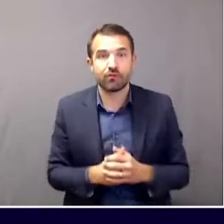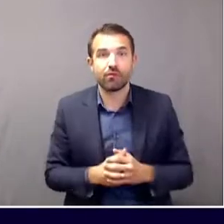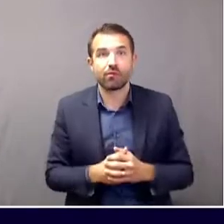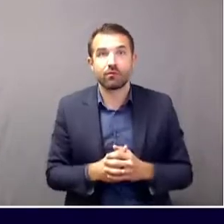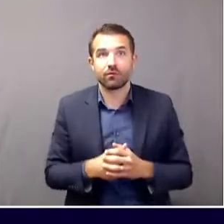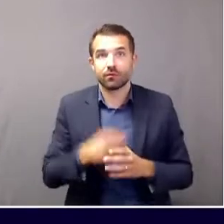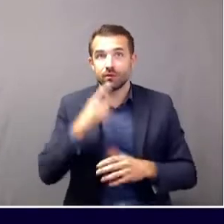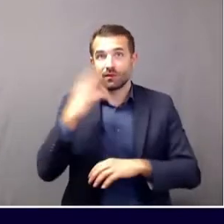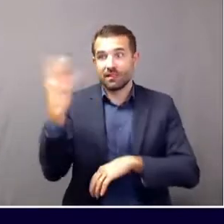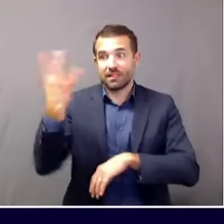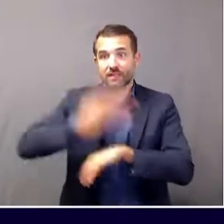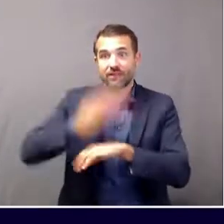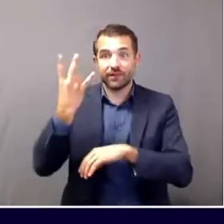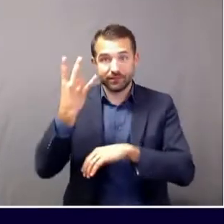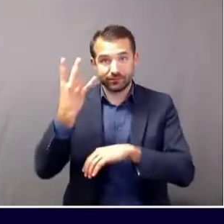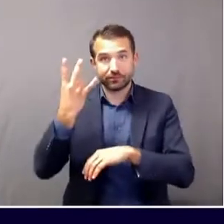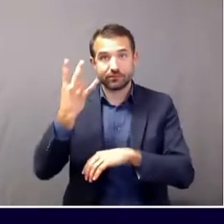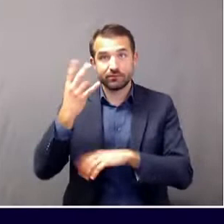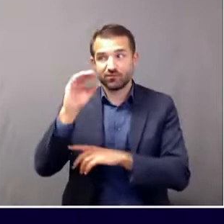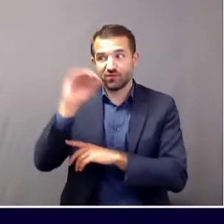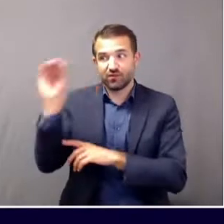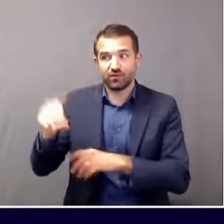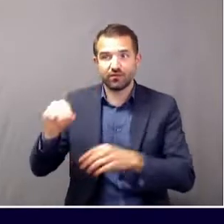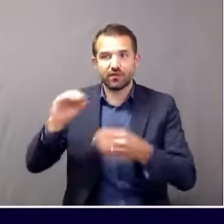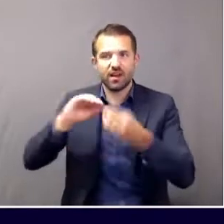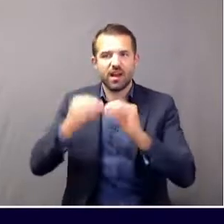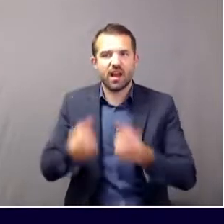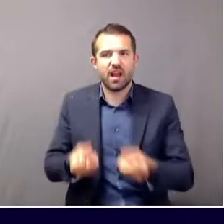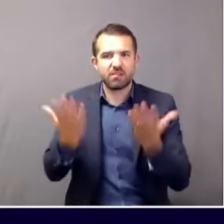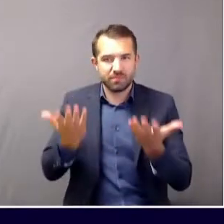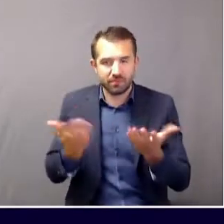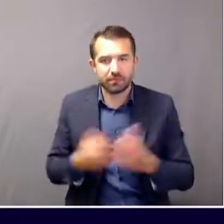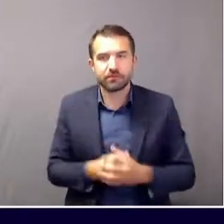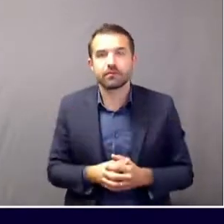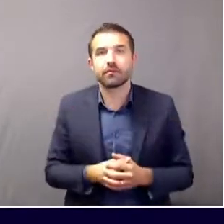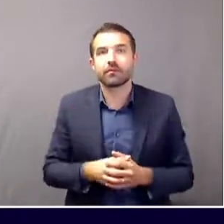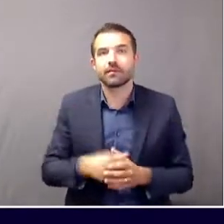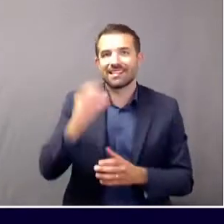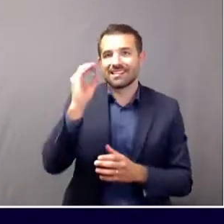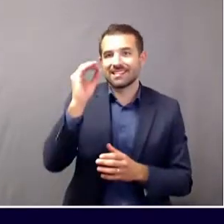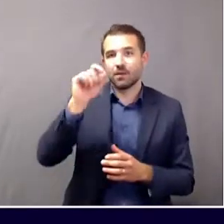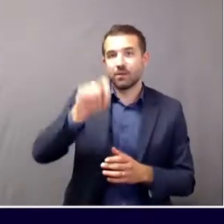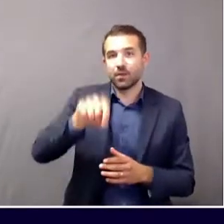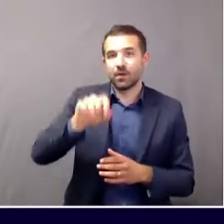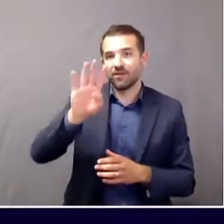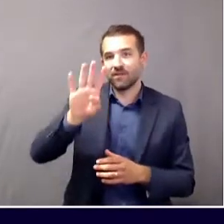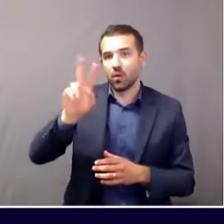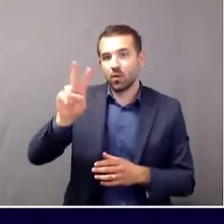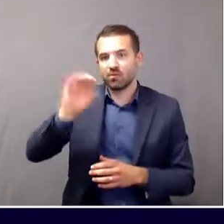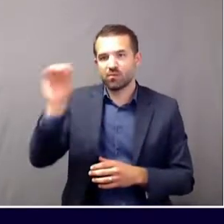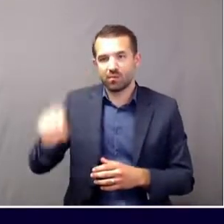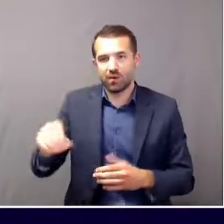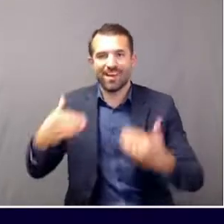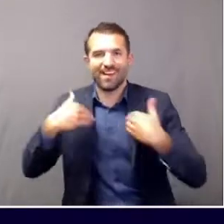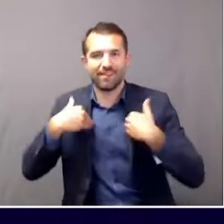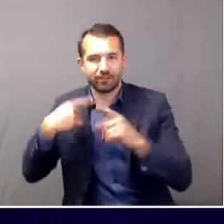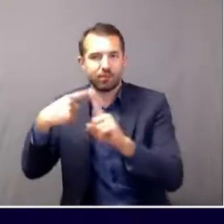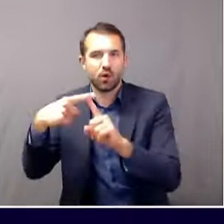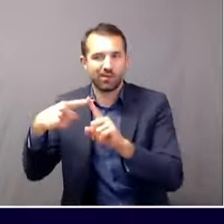basis